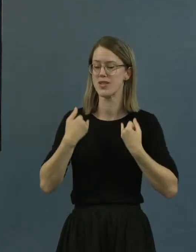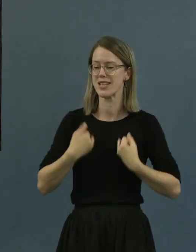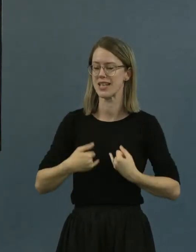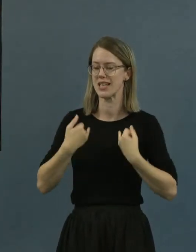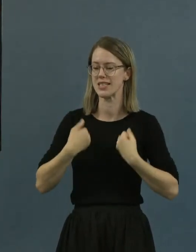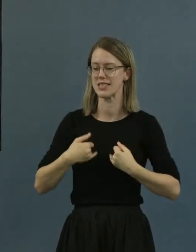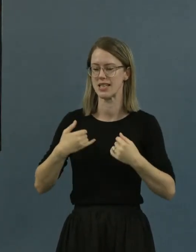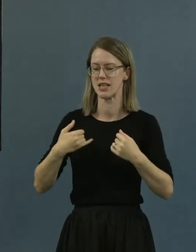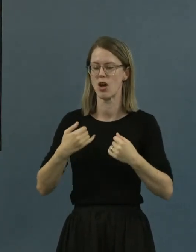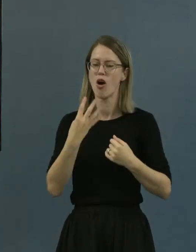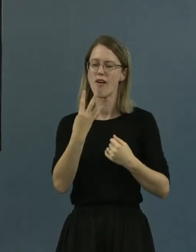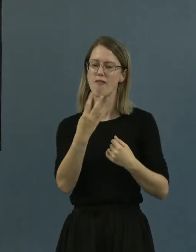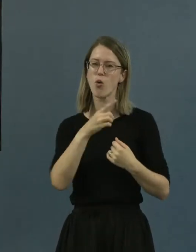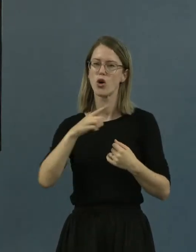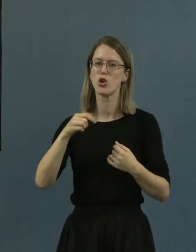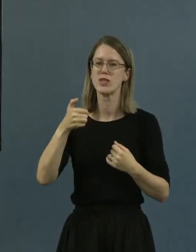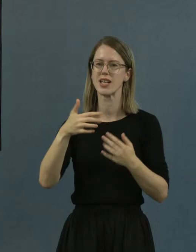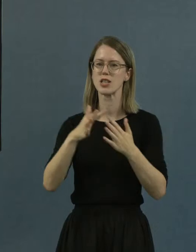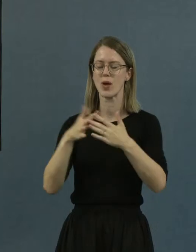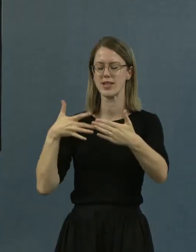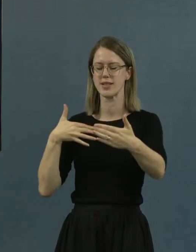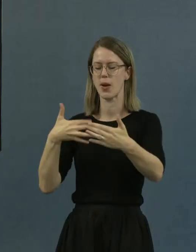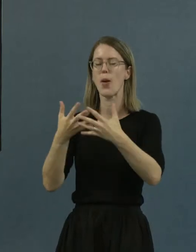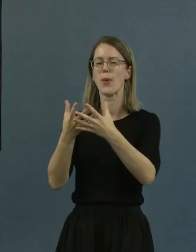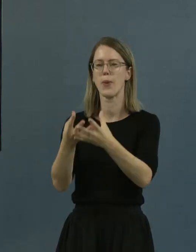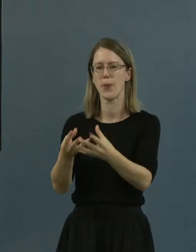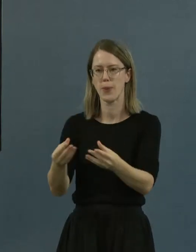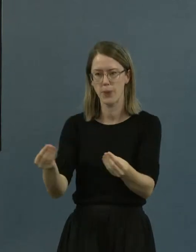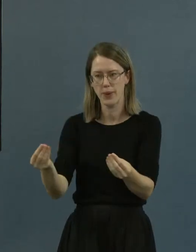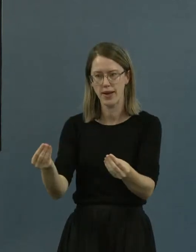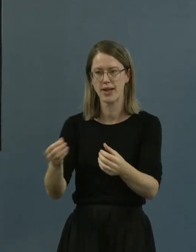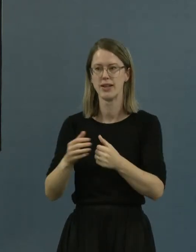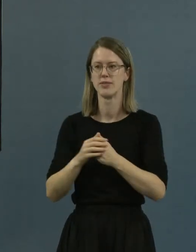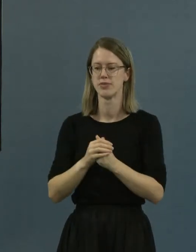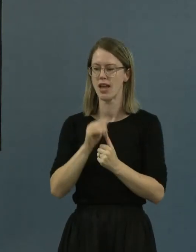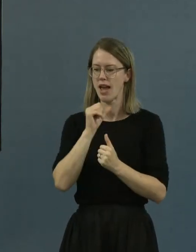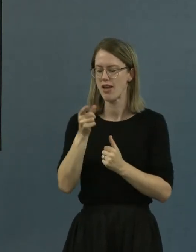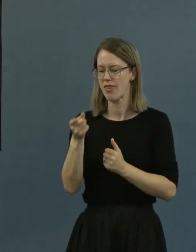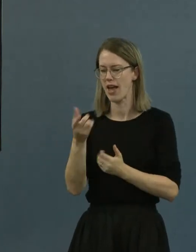note that the vast majority of